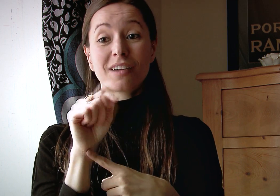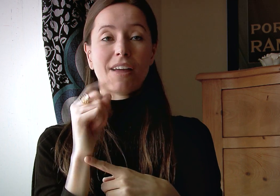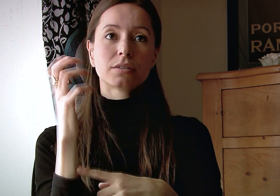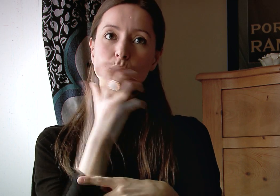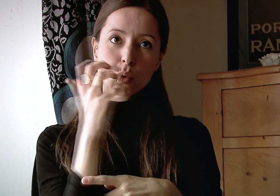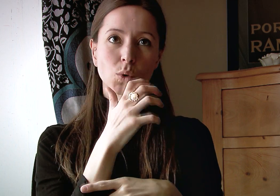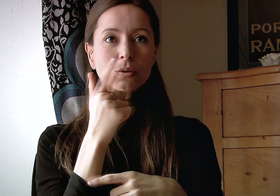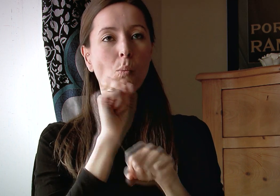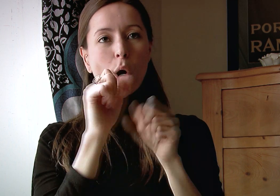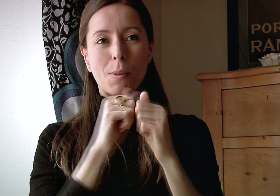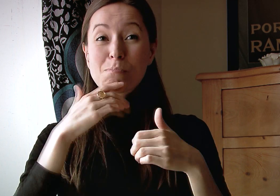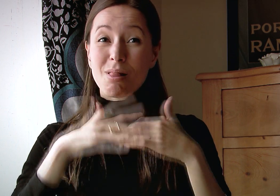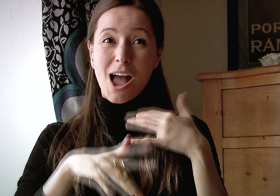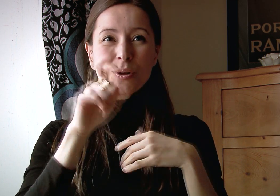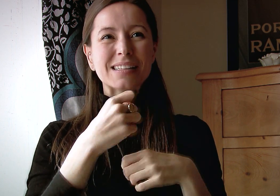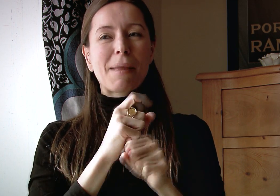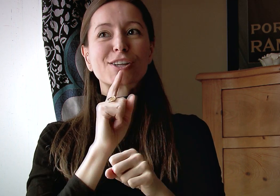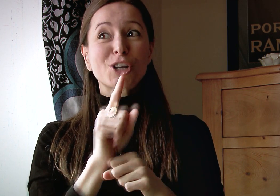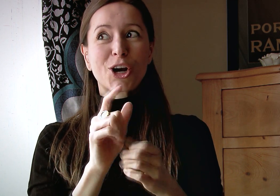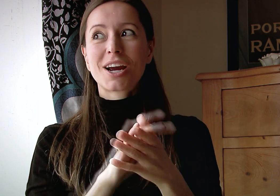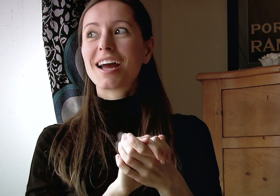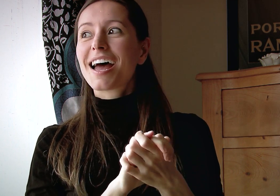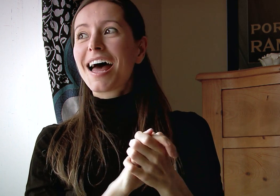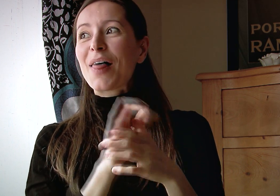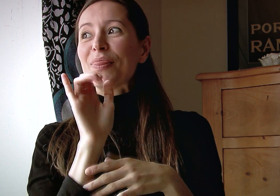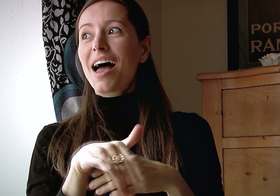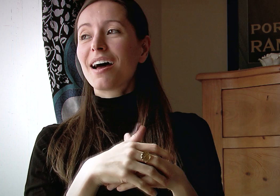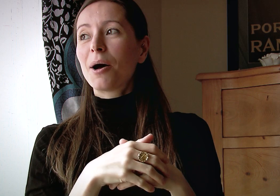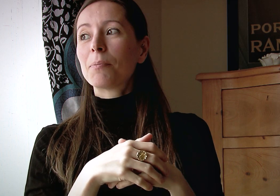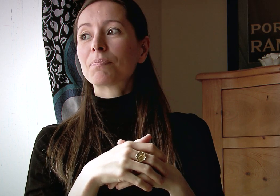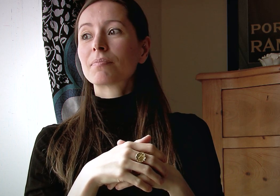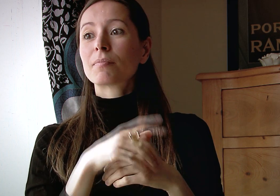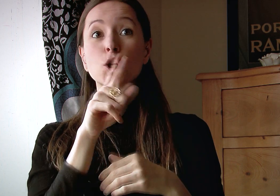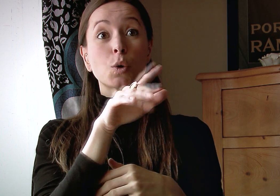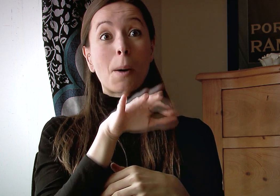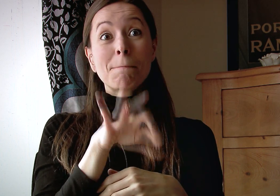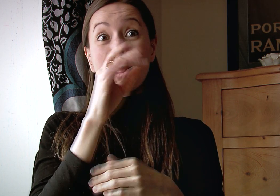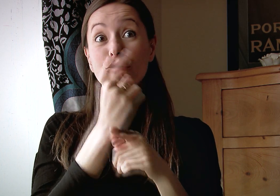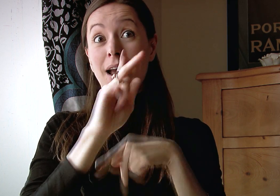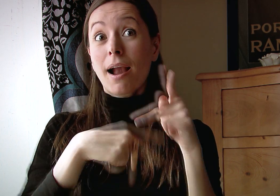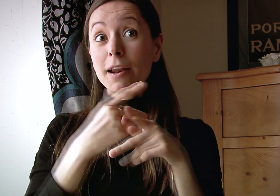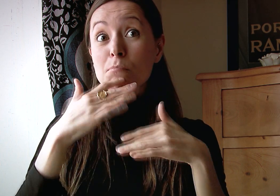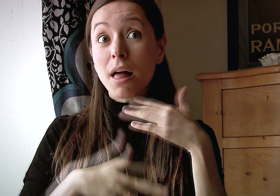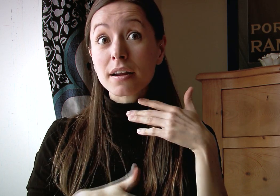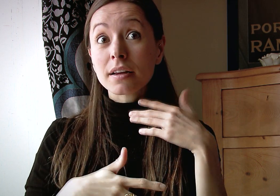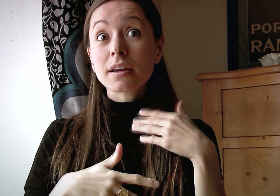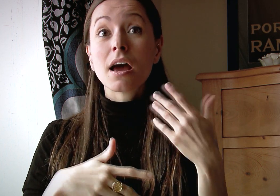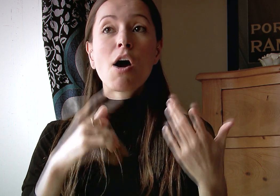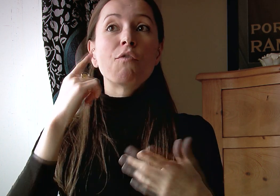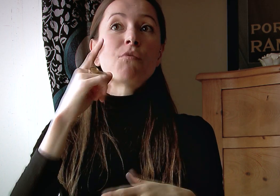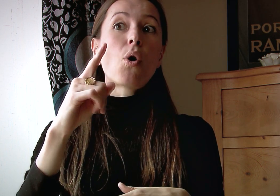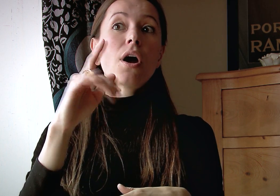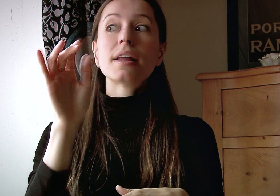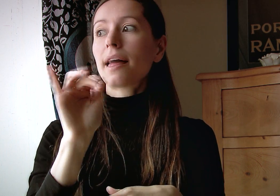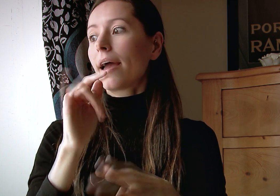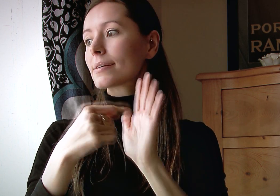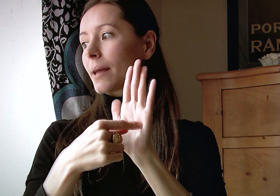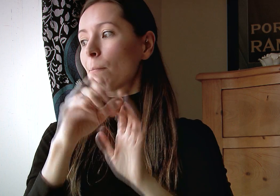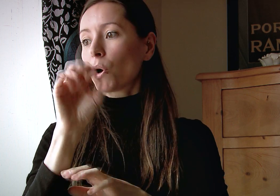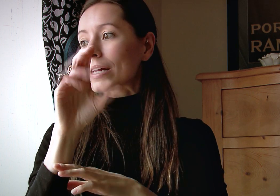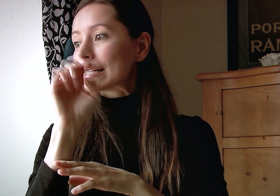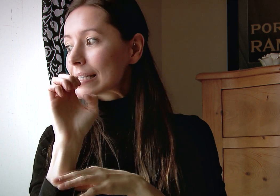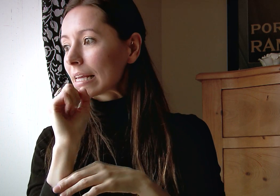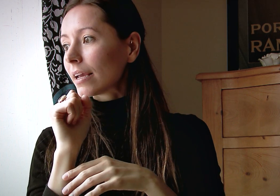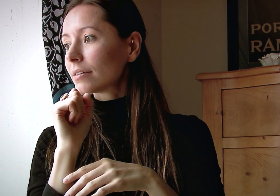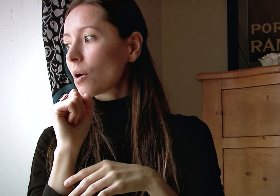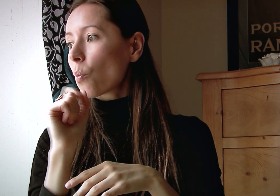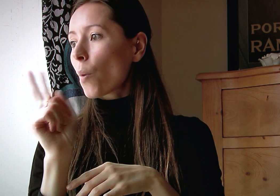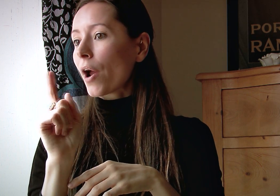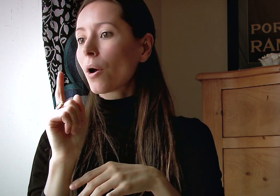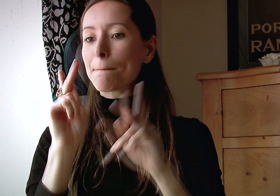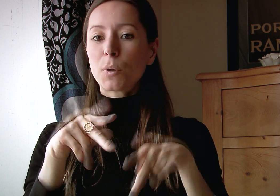You have to make sure that, um, you pick the right kind of blood. For example, there might be a scene where a person is